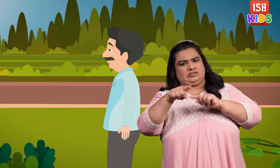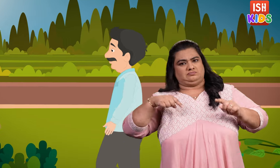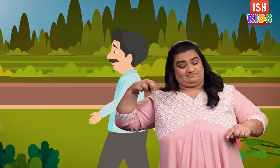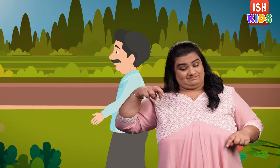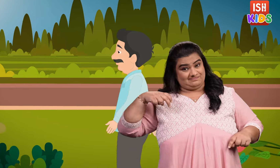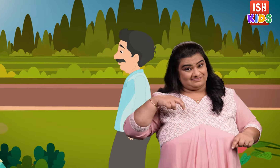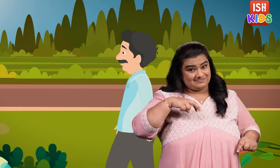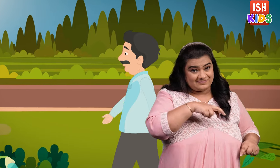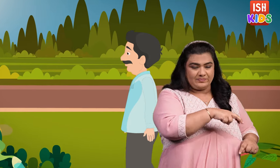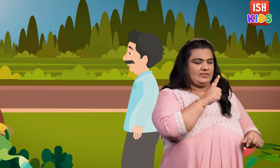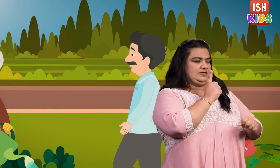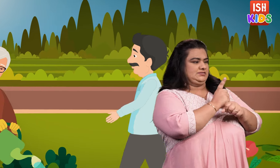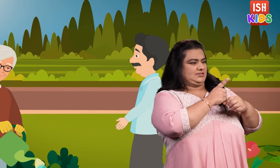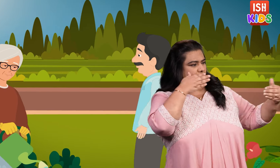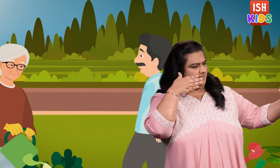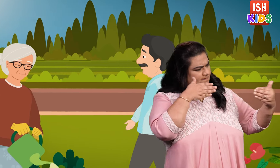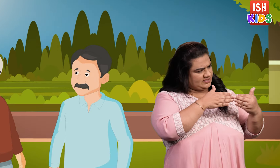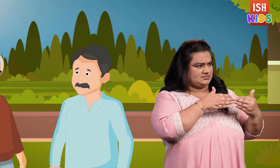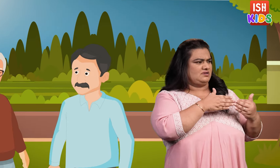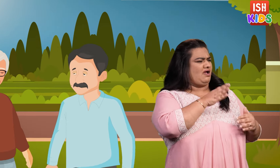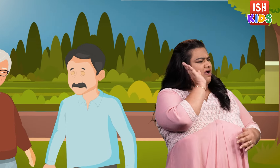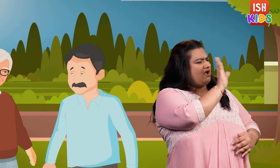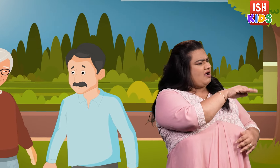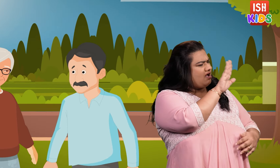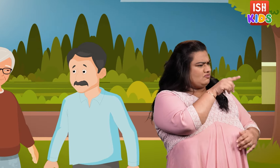The engineer walked up to the teacher and asked,